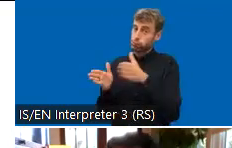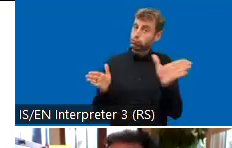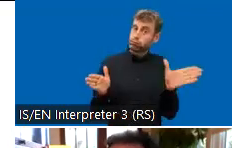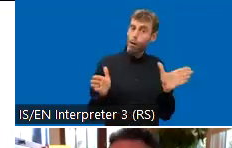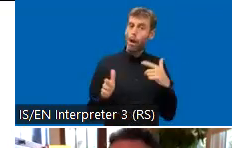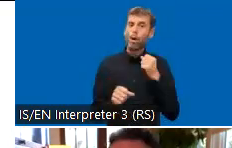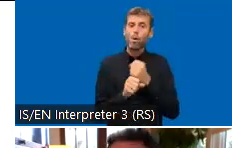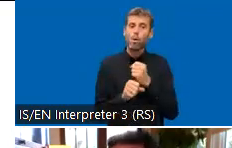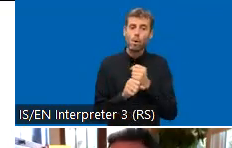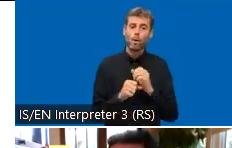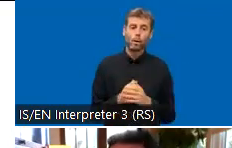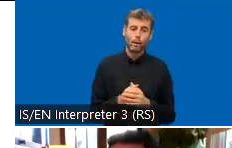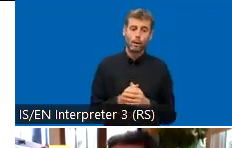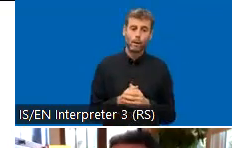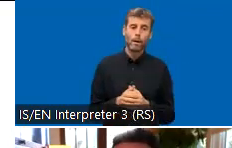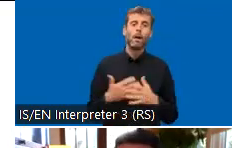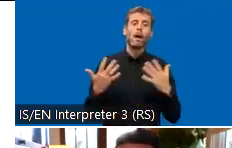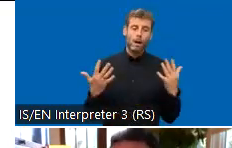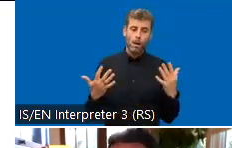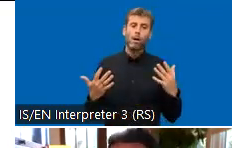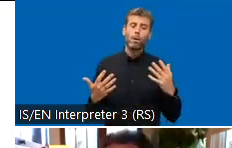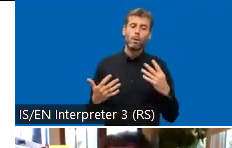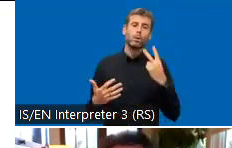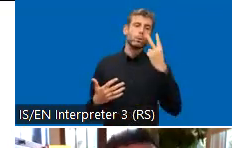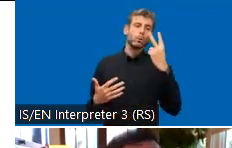and they are reviewed every two to three years much like the body of knowledge too.